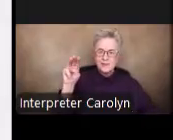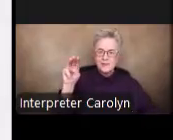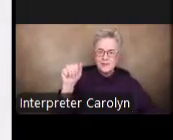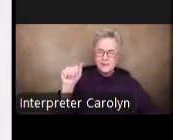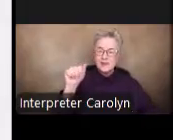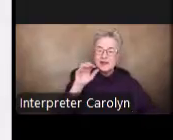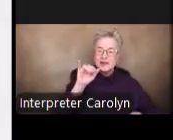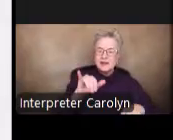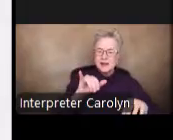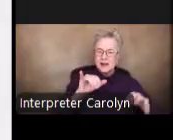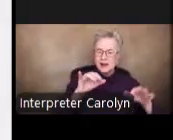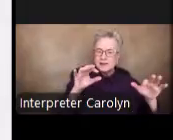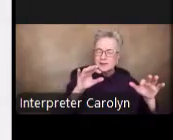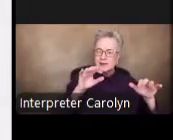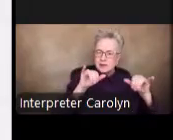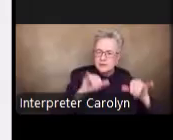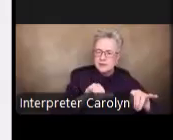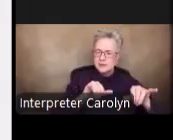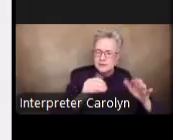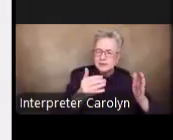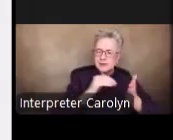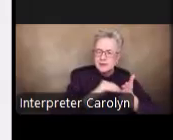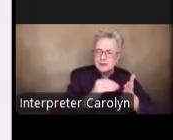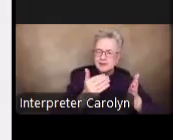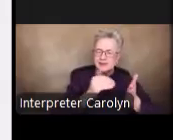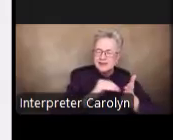combinations are kind of like the vertical studs in a wall